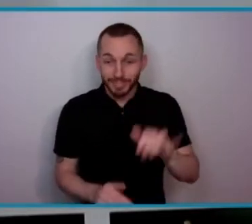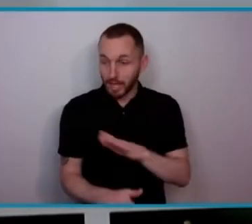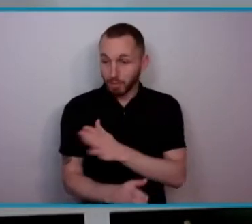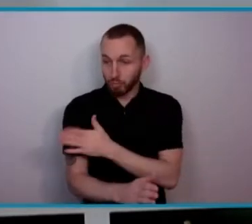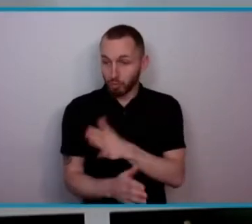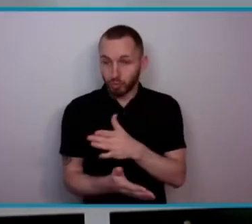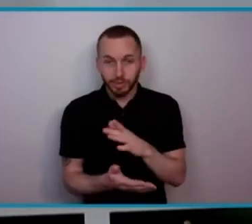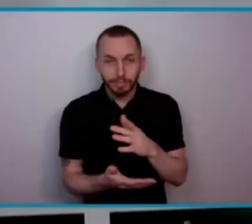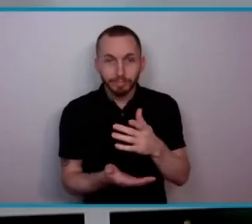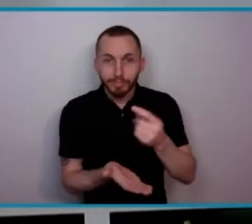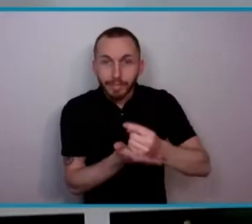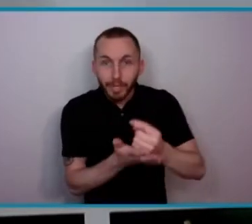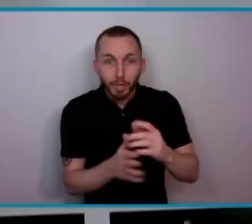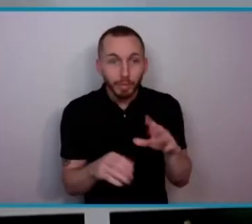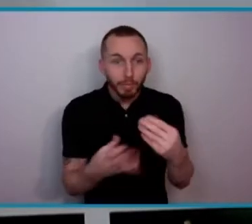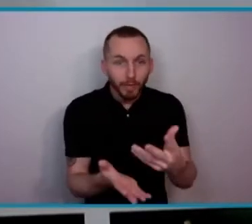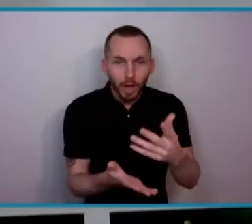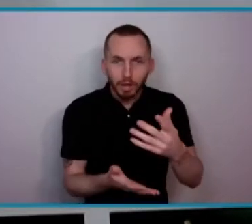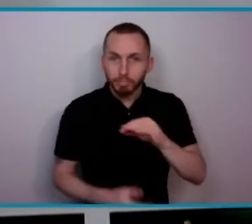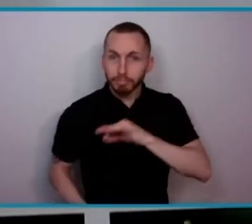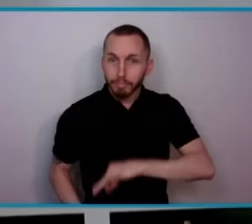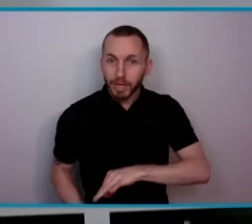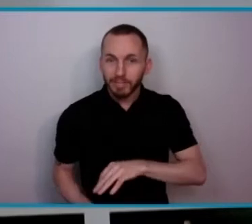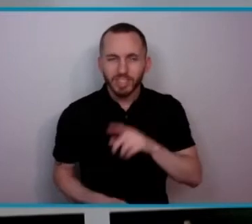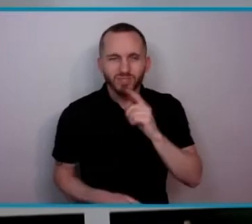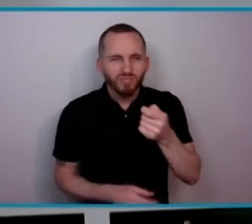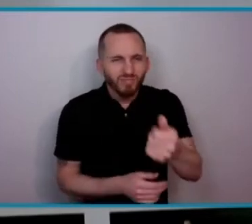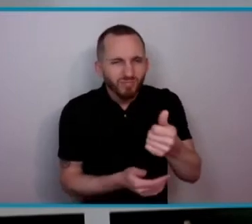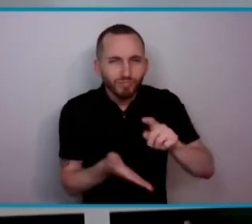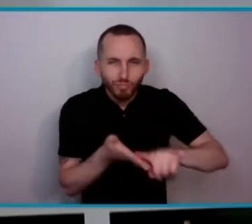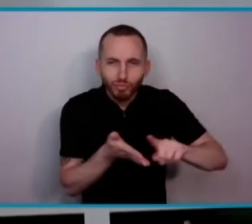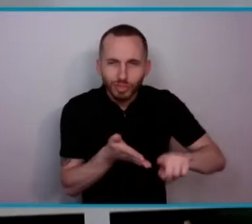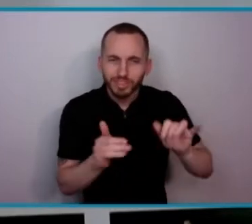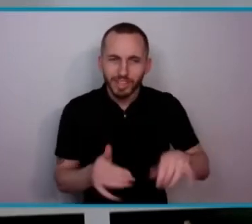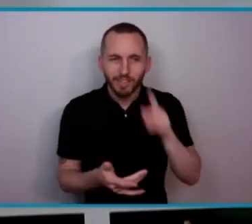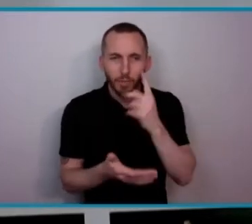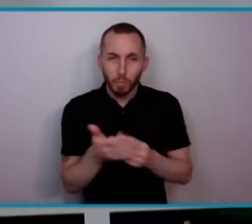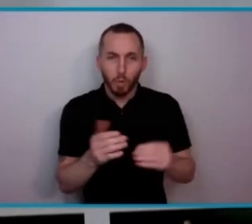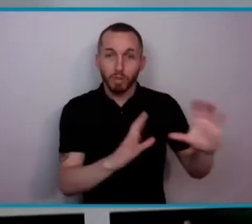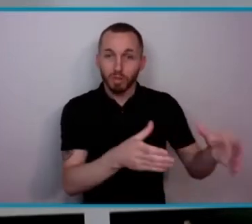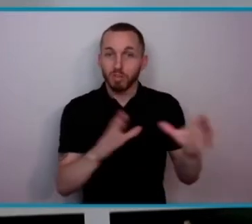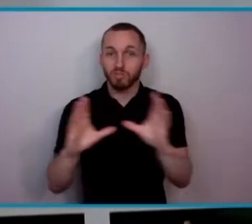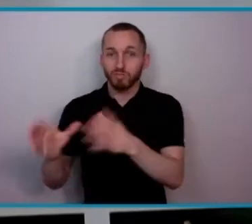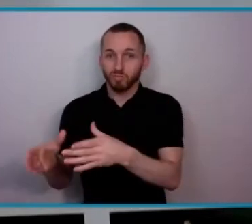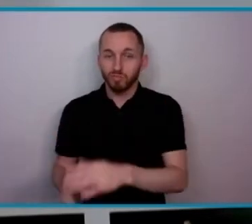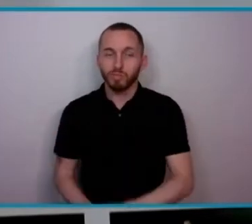pain management in military population, yet as I alluded to before, the prevalence of